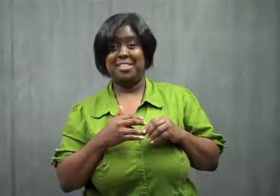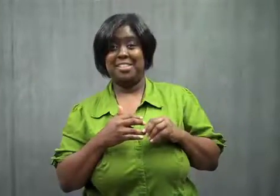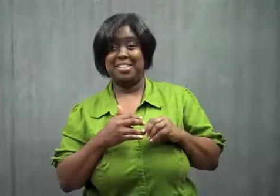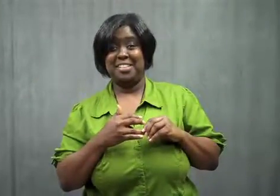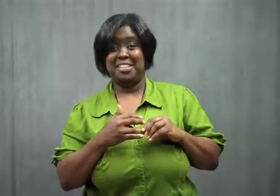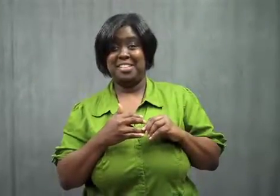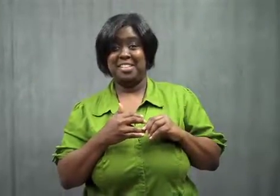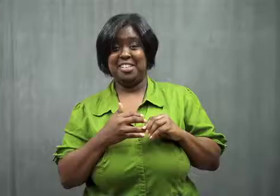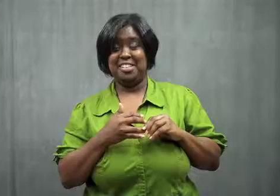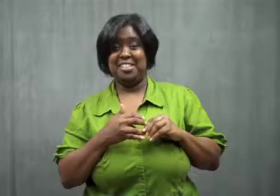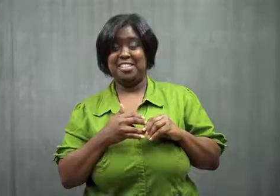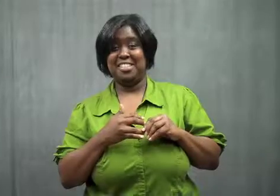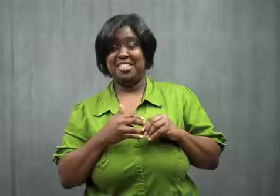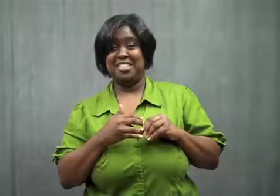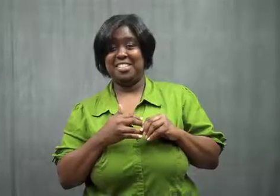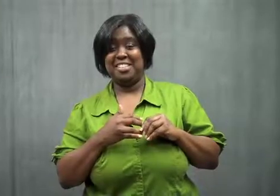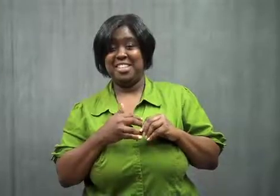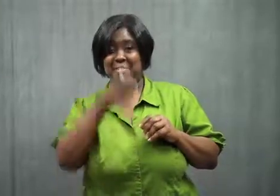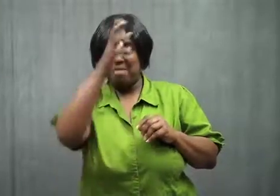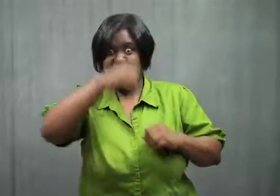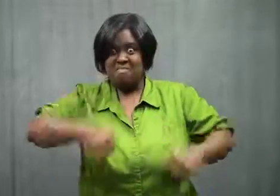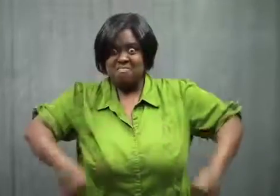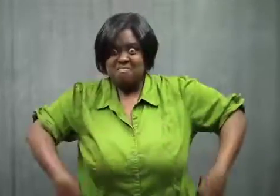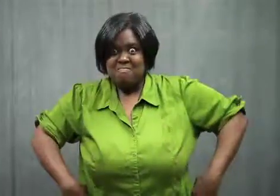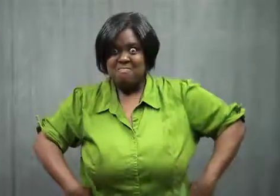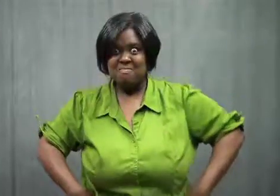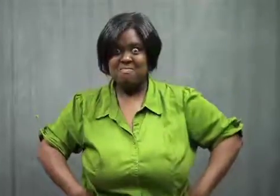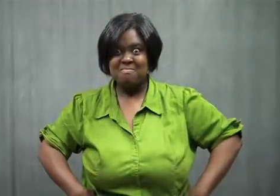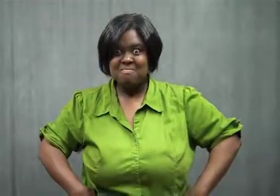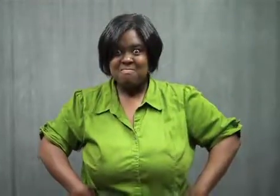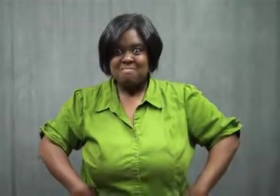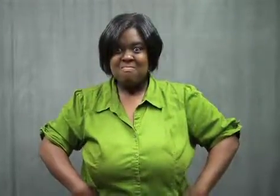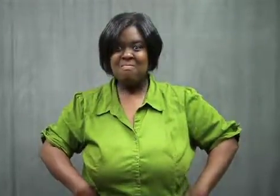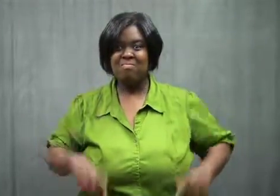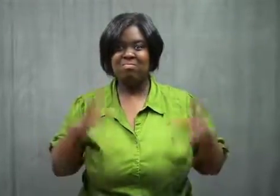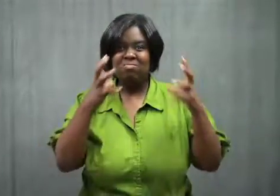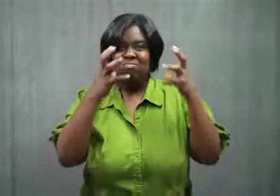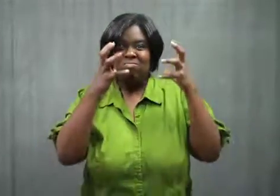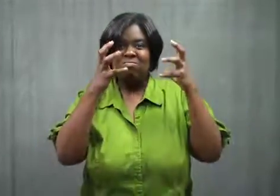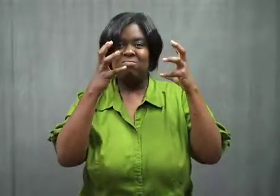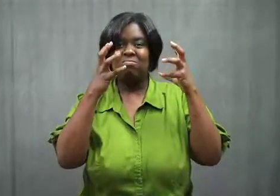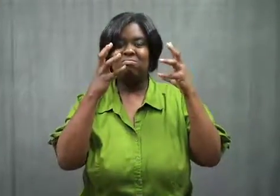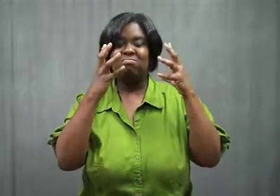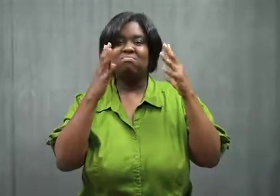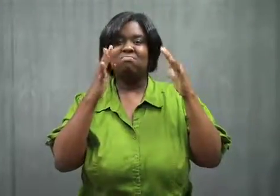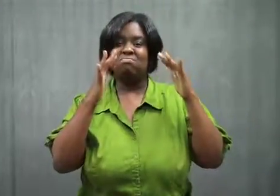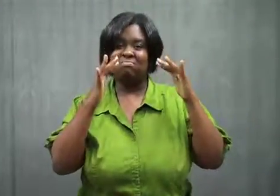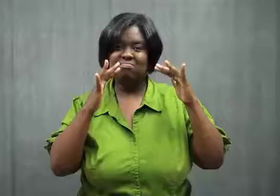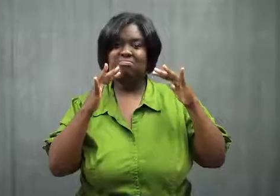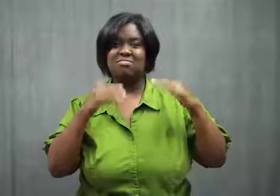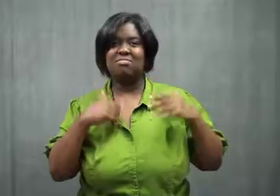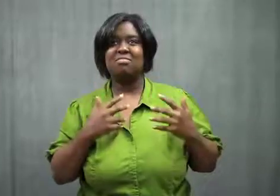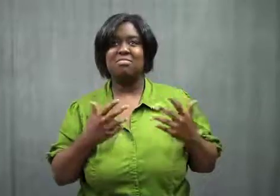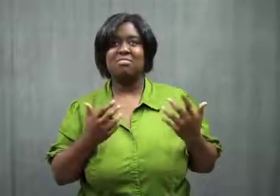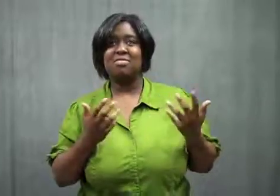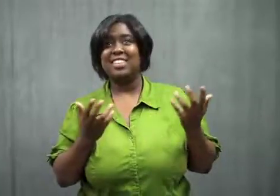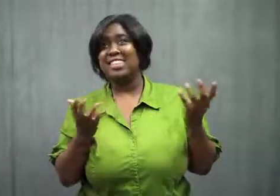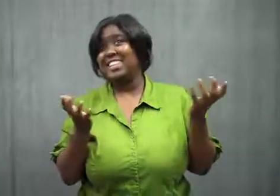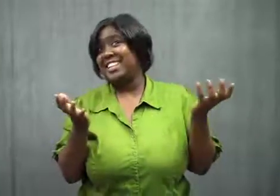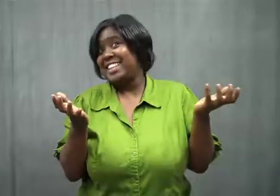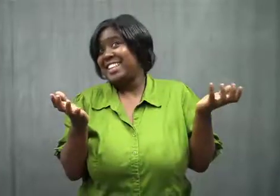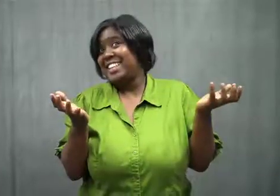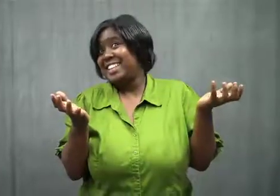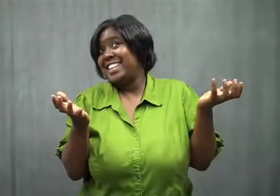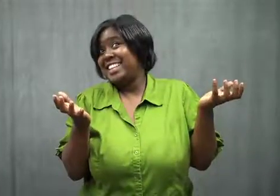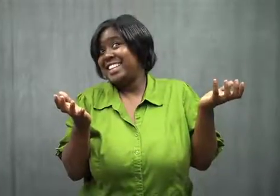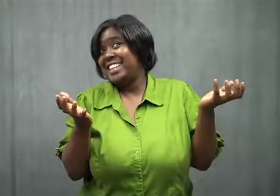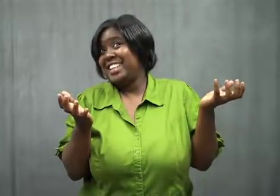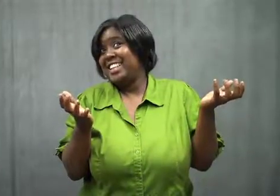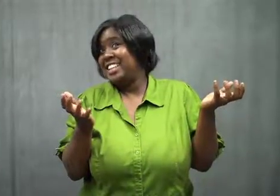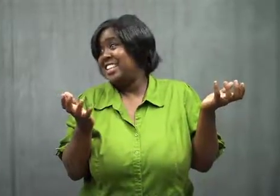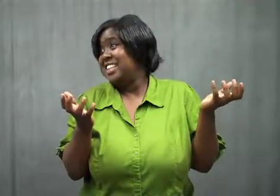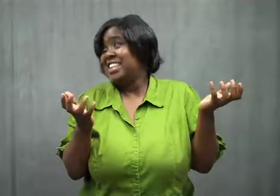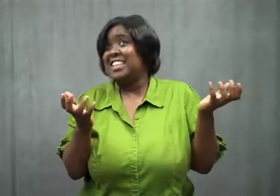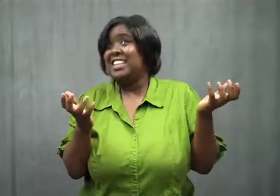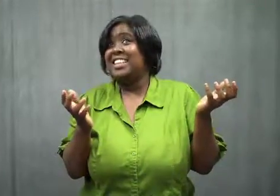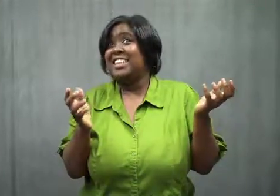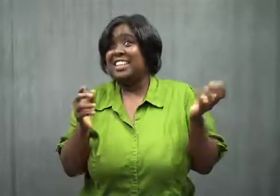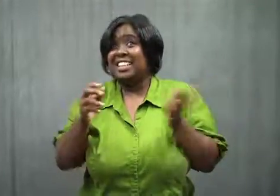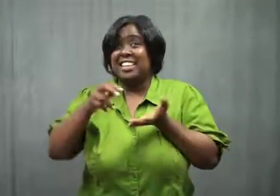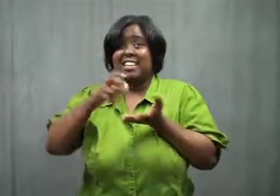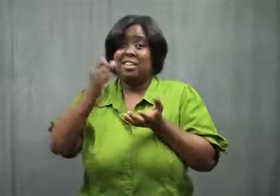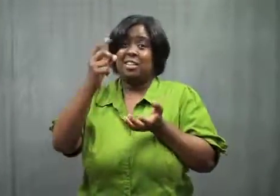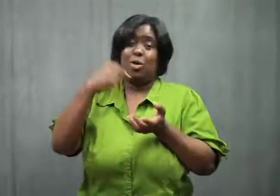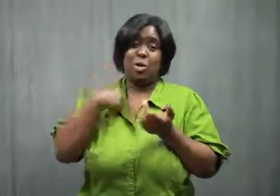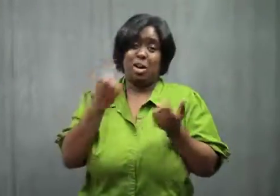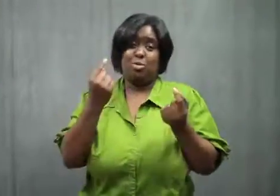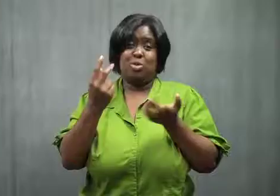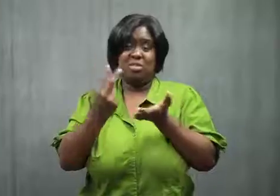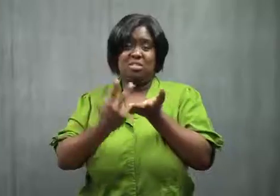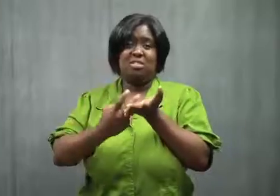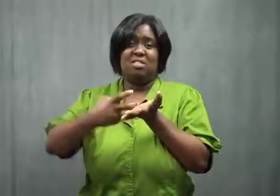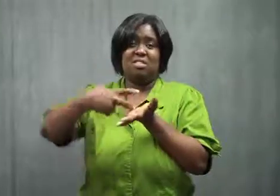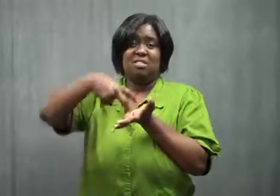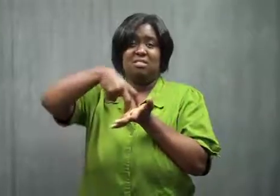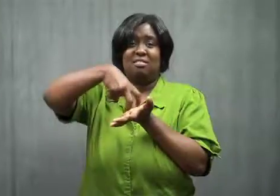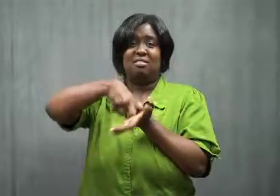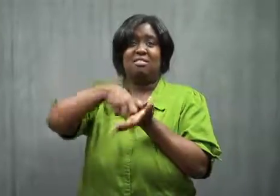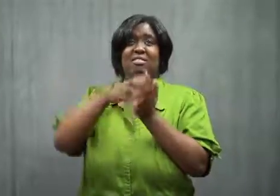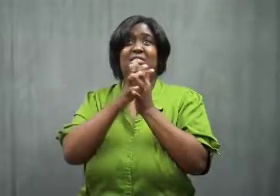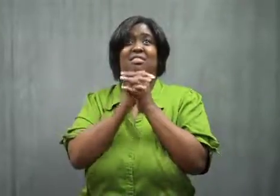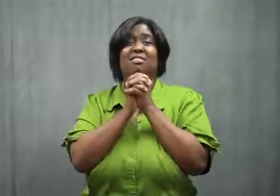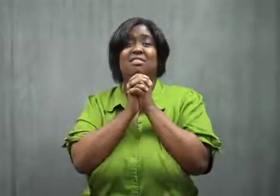The man was breathing heavily and glaring at me, and gradually calmed down.